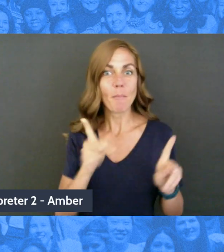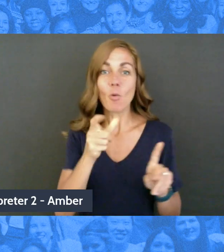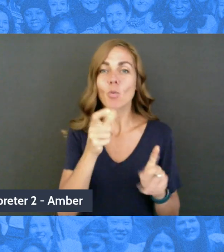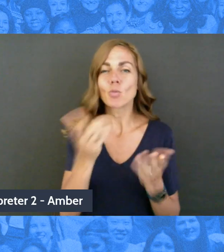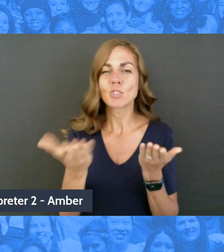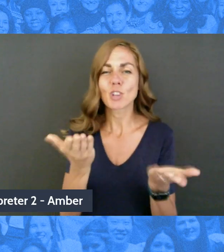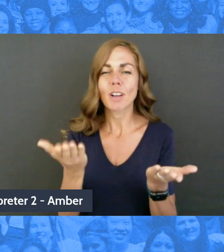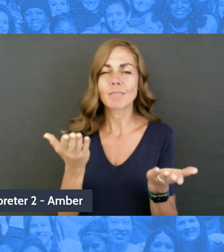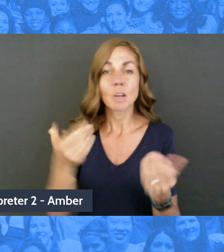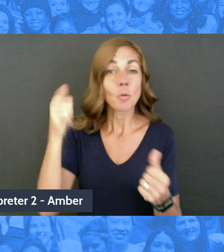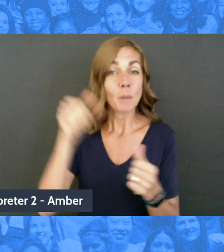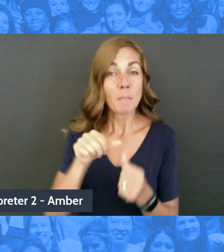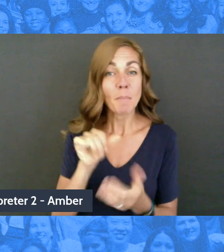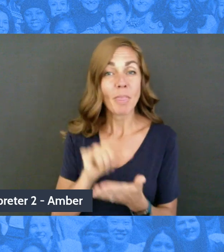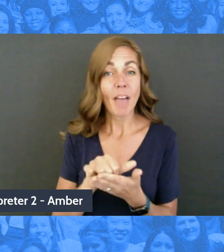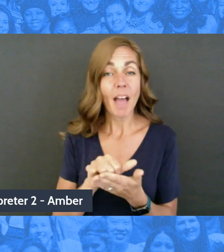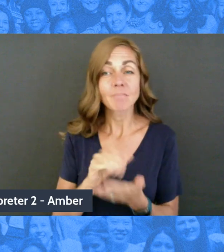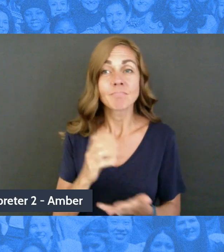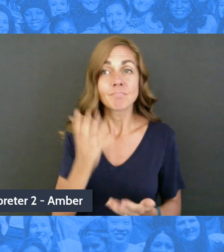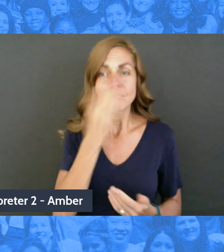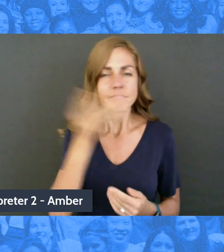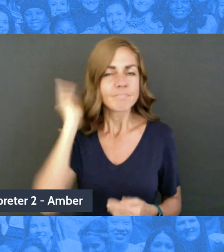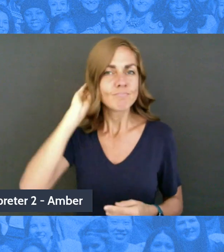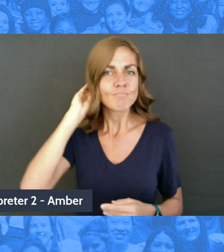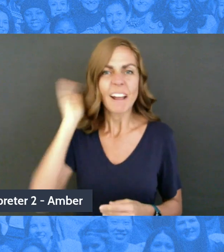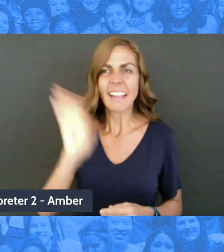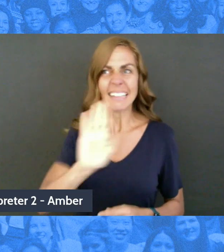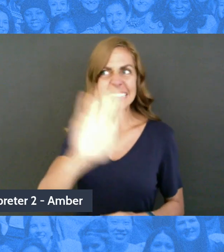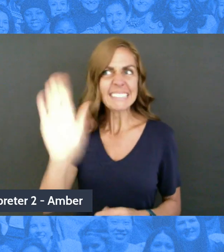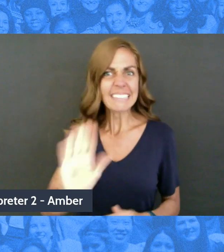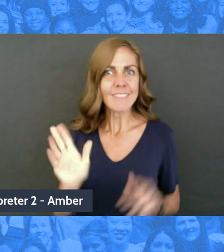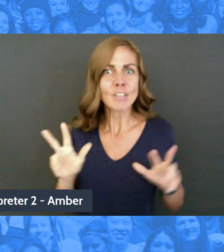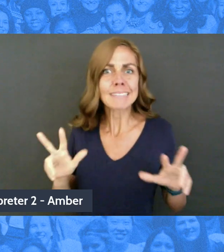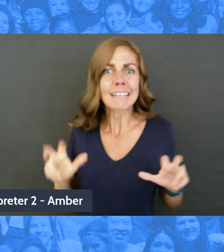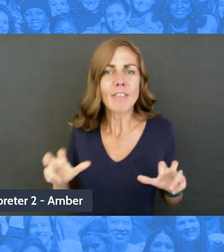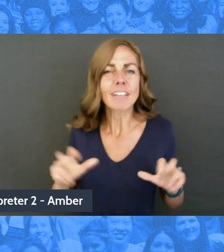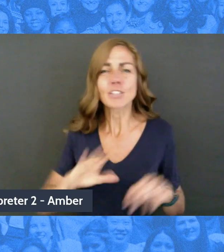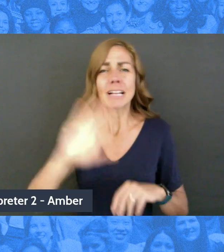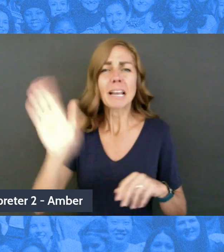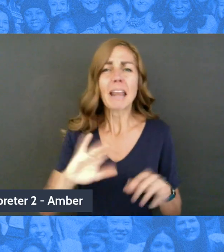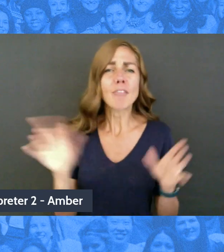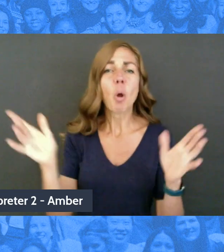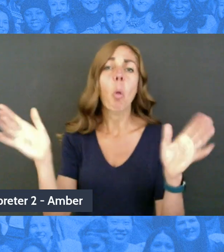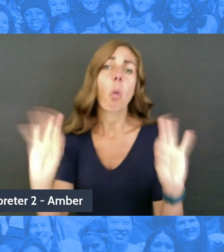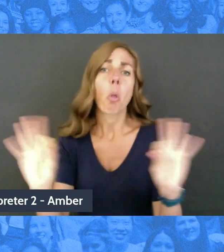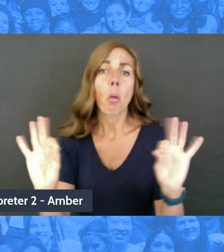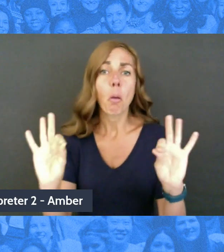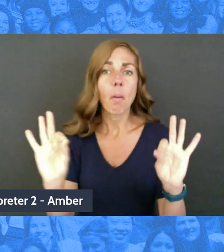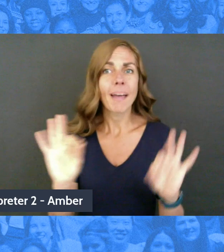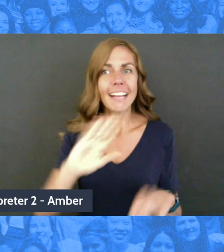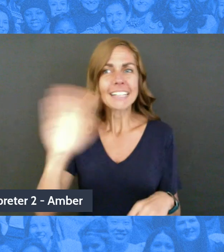Remember that it's never selfish, it's never frivolous, it's never secondary,